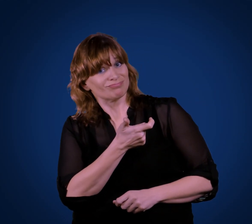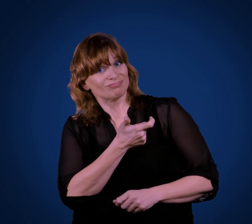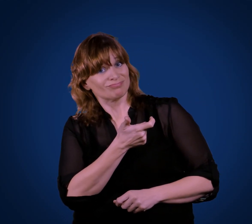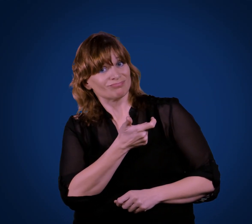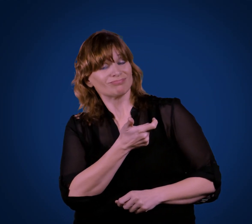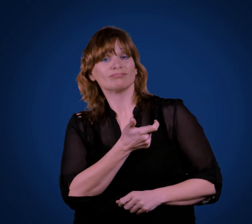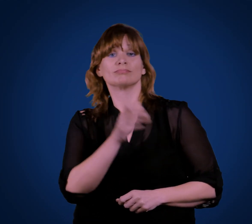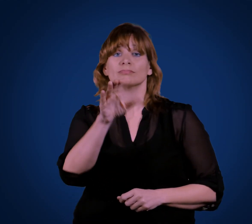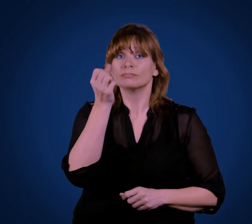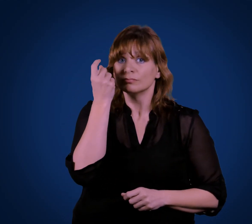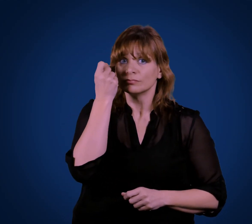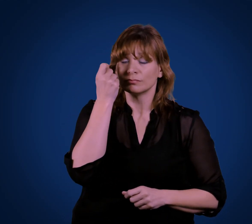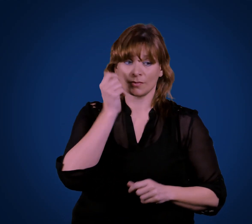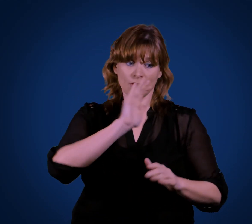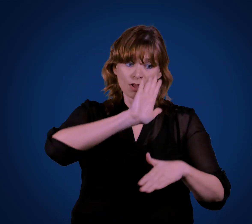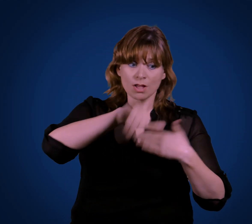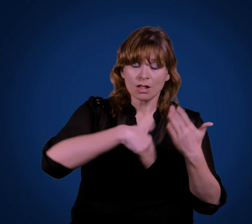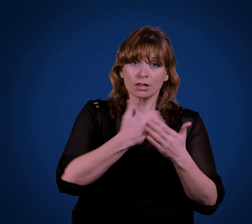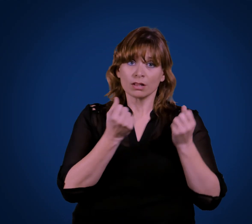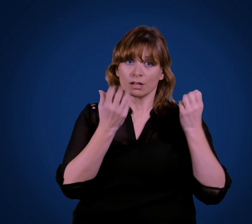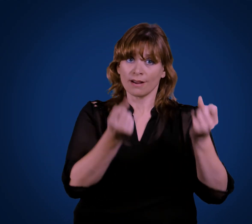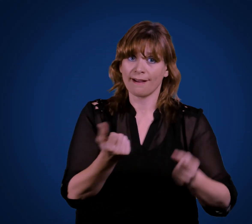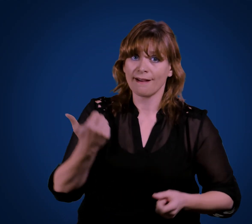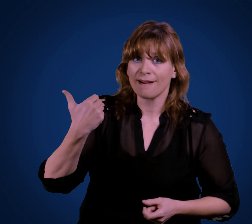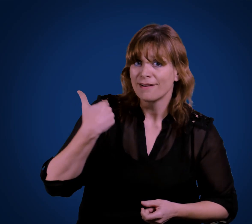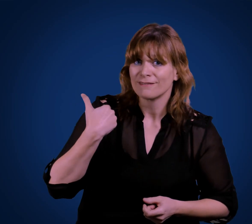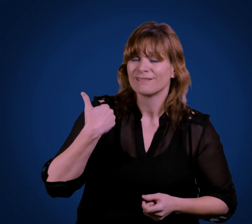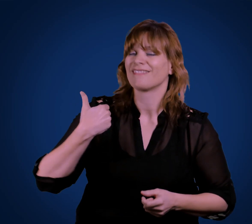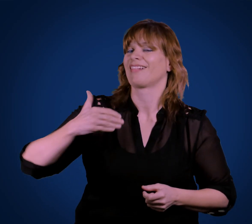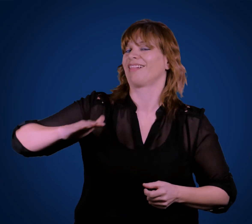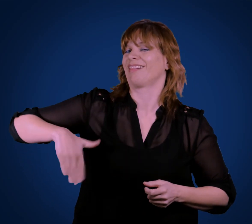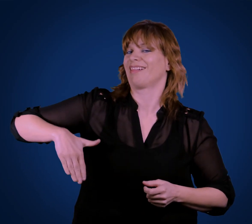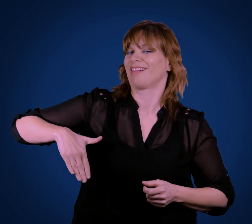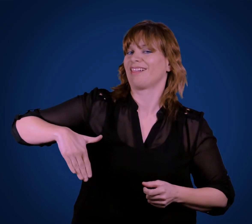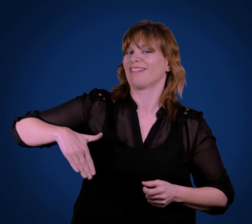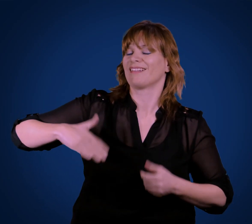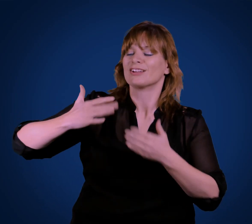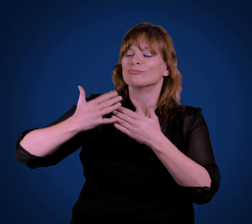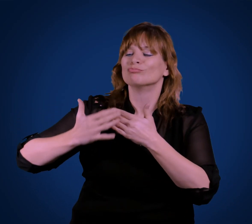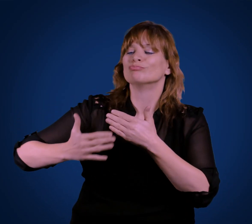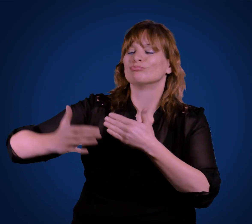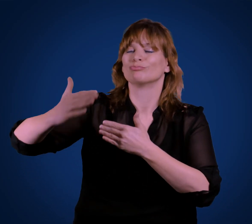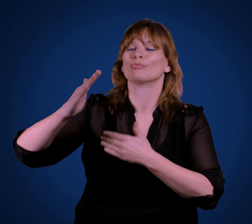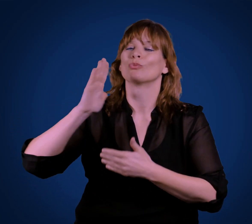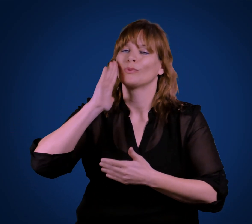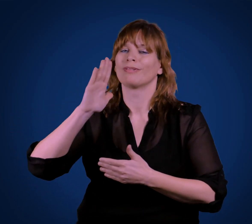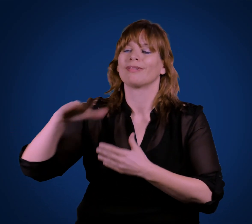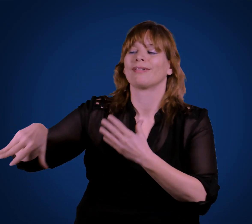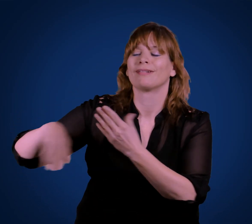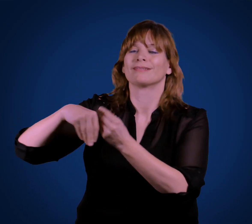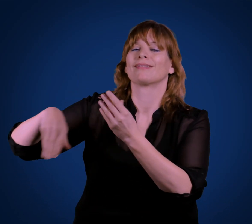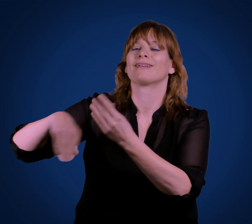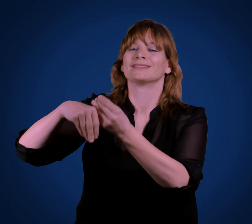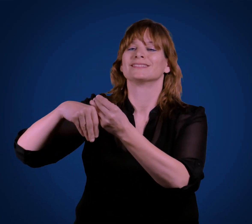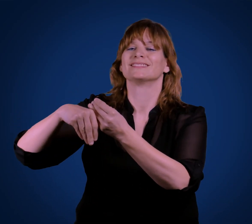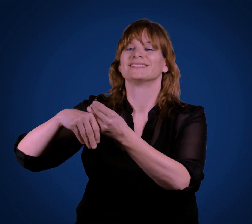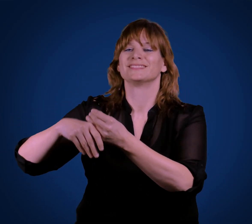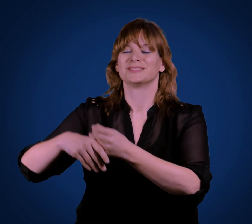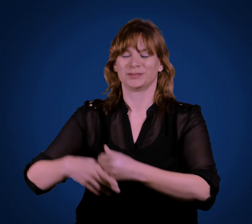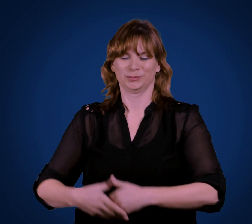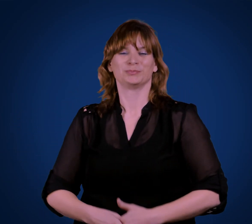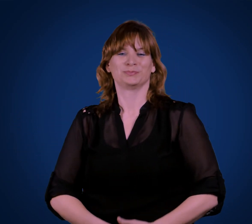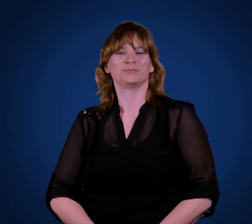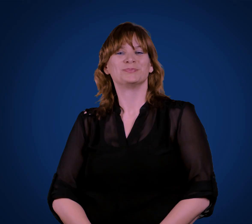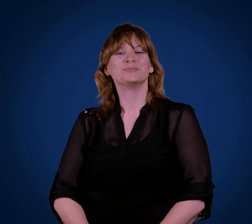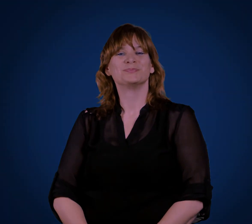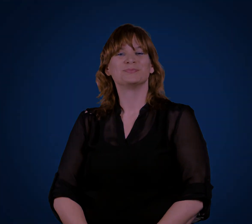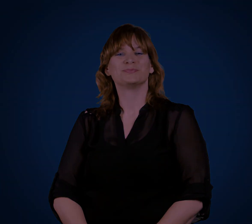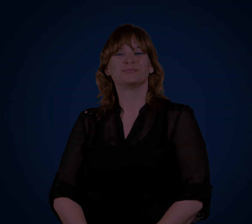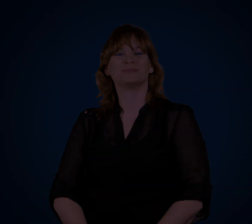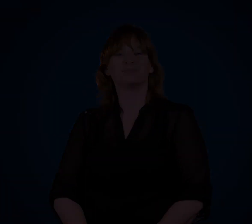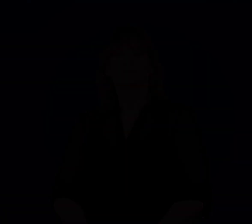You will also see there are ASL videos! Click the videos to watch.